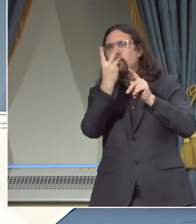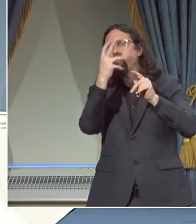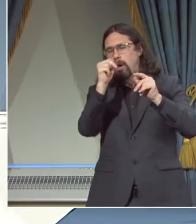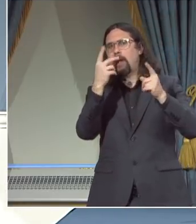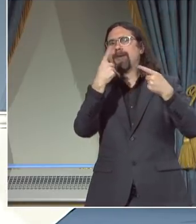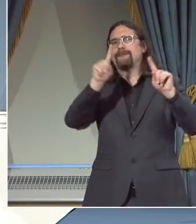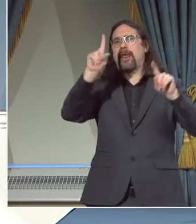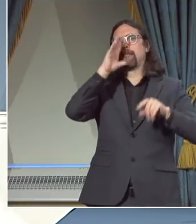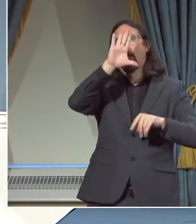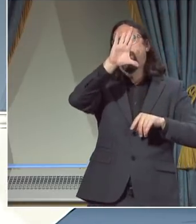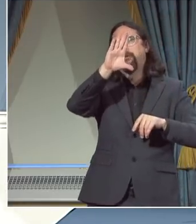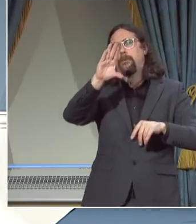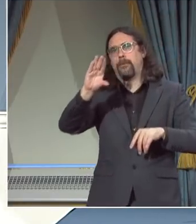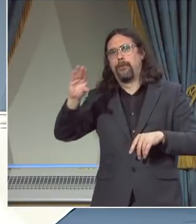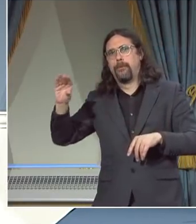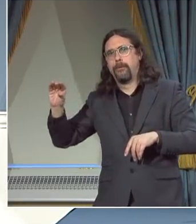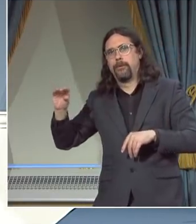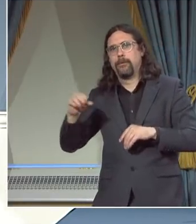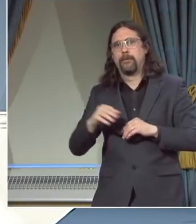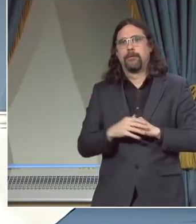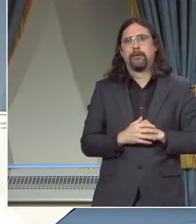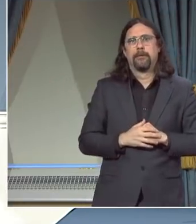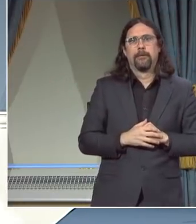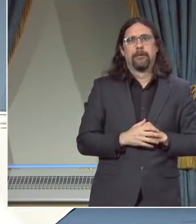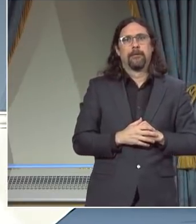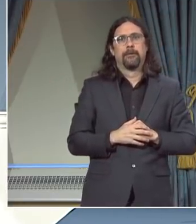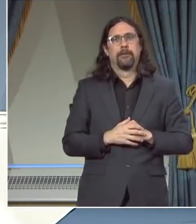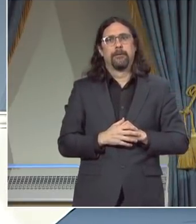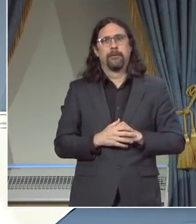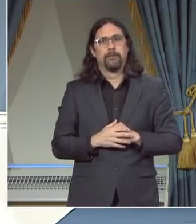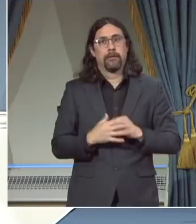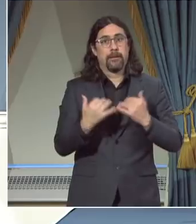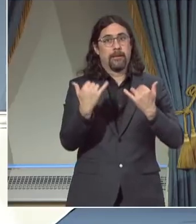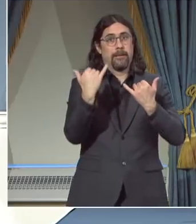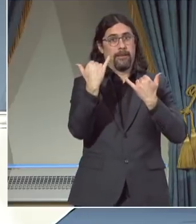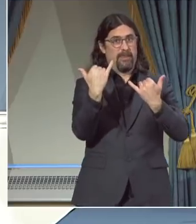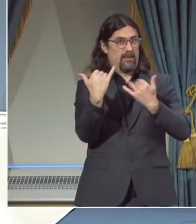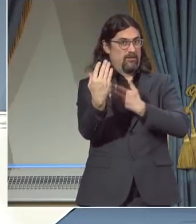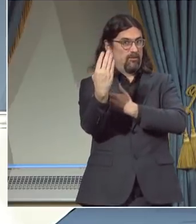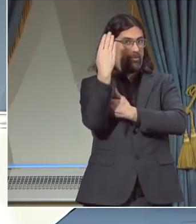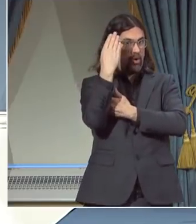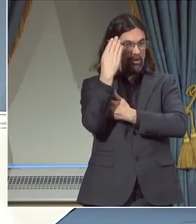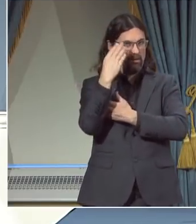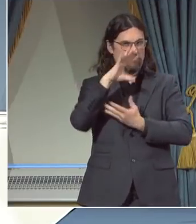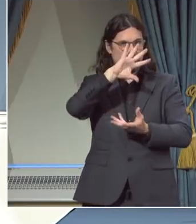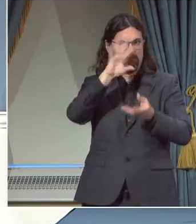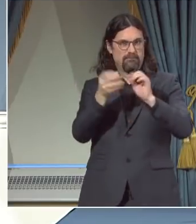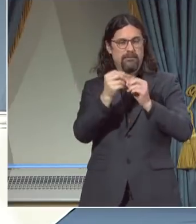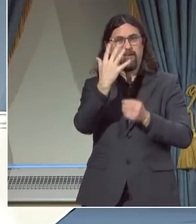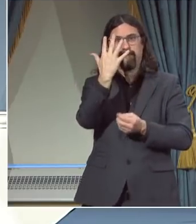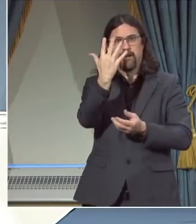OTHER SIDE. WHERE WE STAND AS OF THIS MORNING IS WE HAVE -- WE'RE CLOSING IN N O5,000 MEMBERS